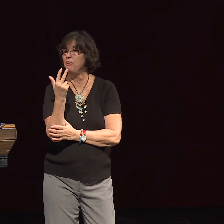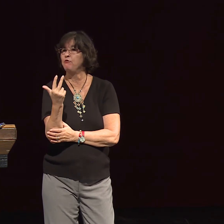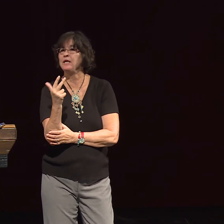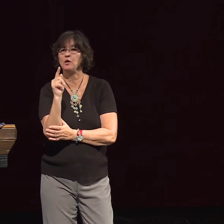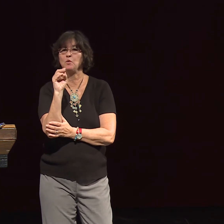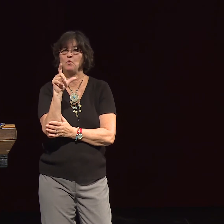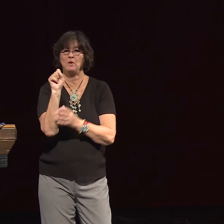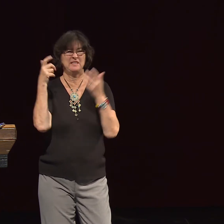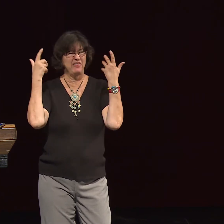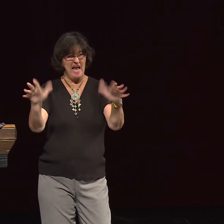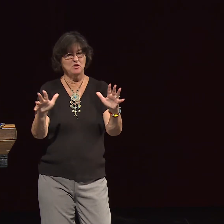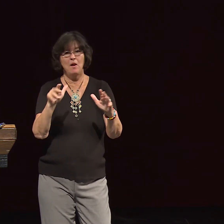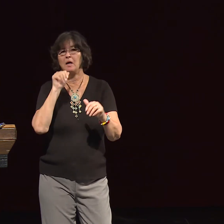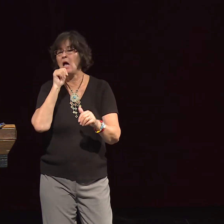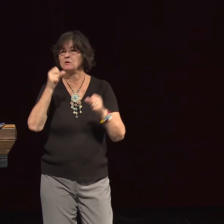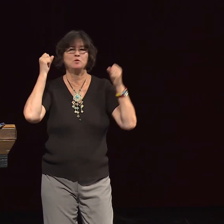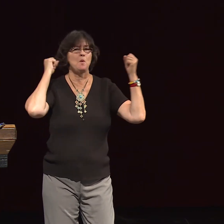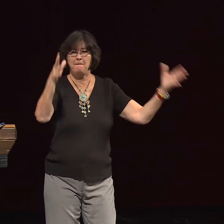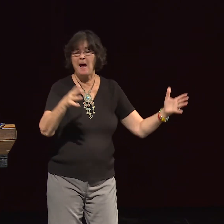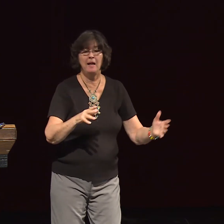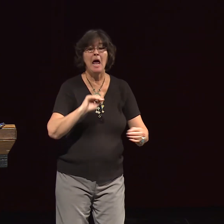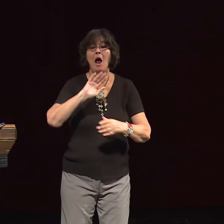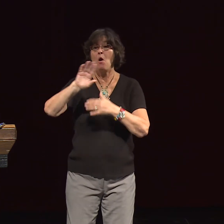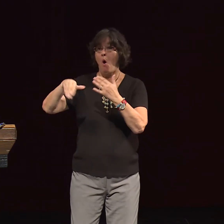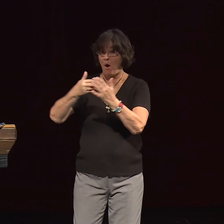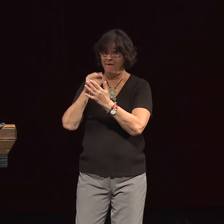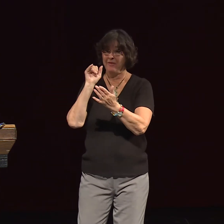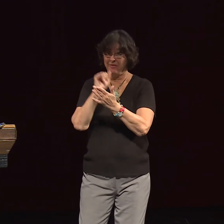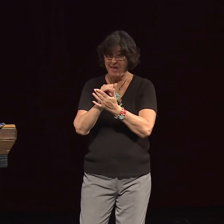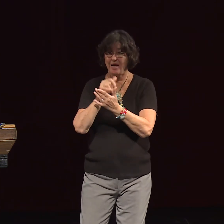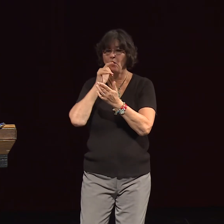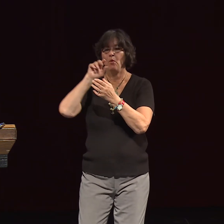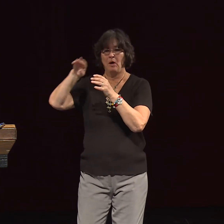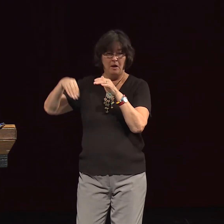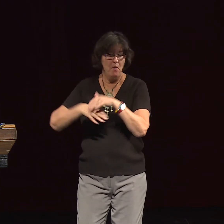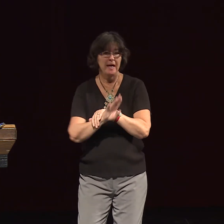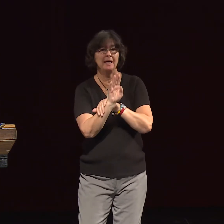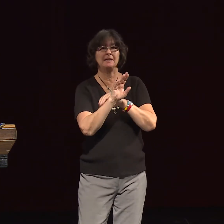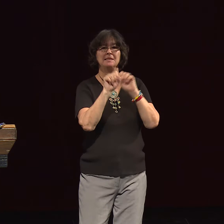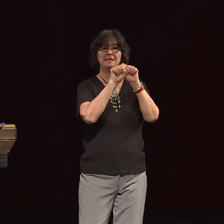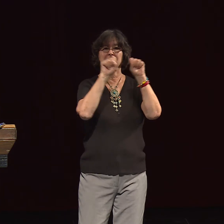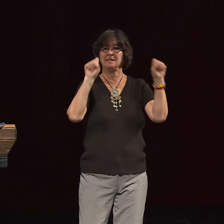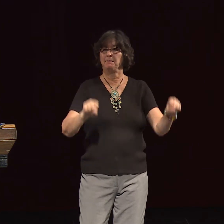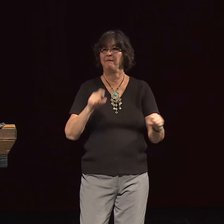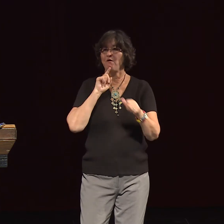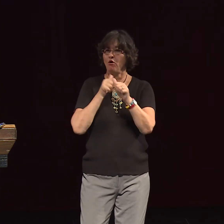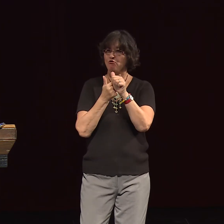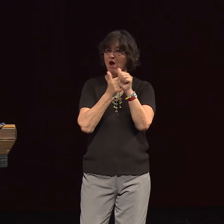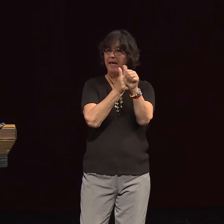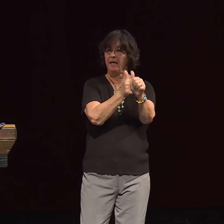Often, there are only one or two or three tools available, and so...